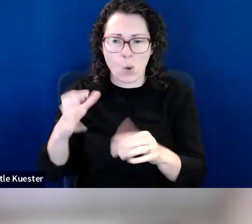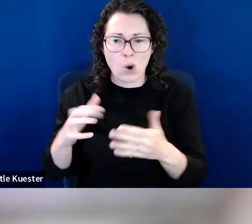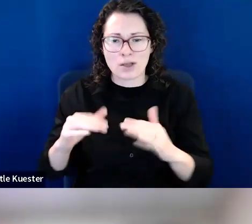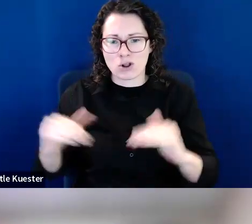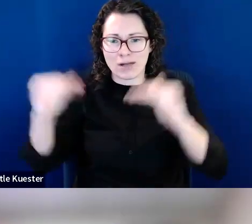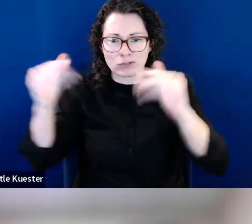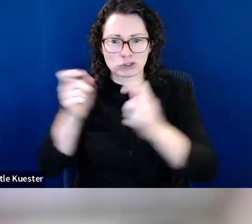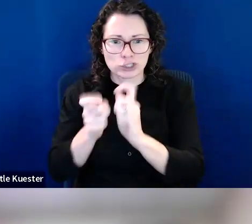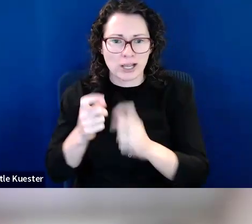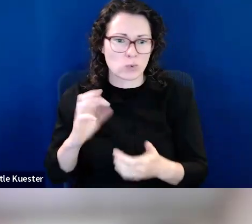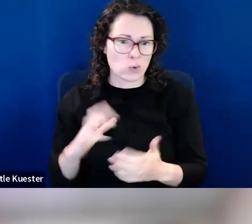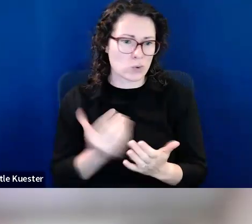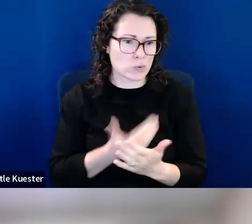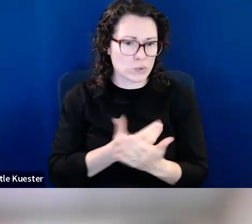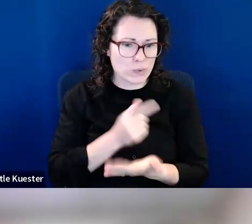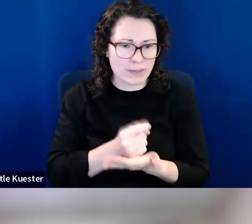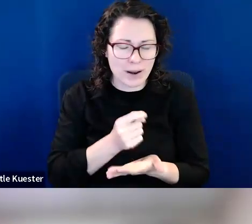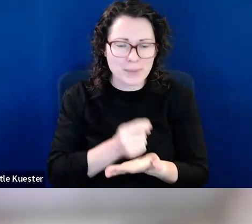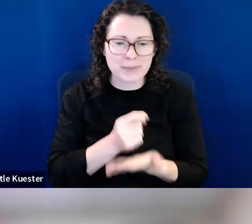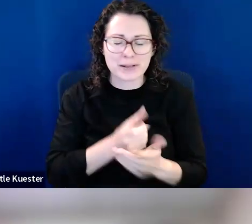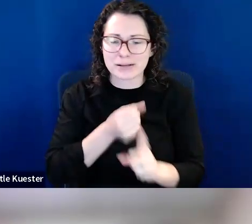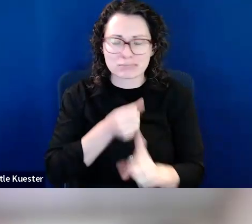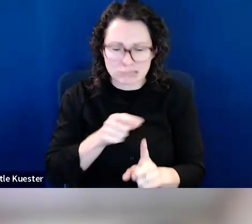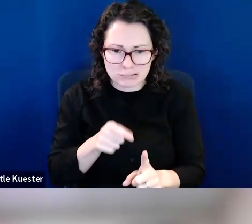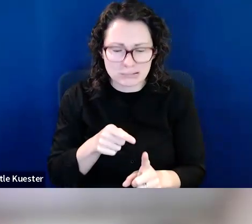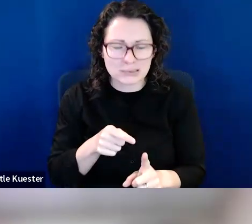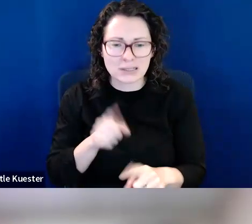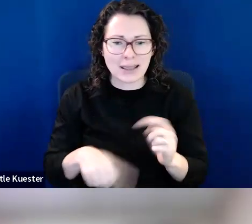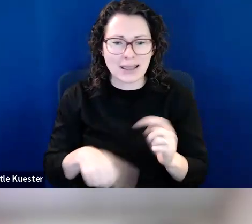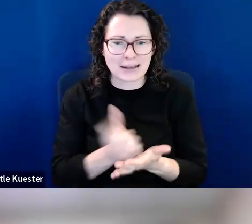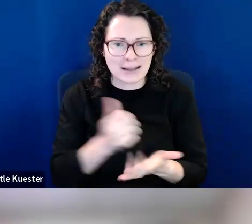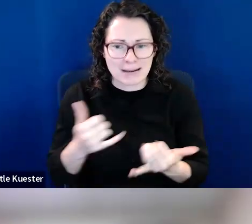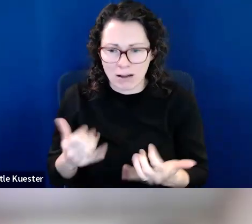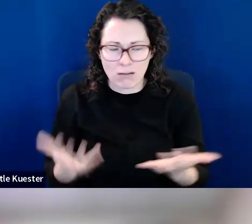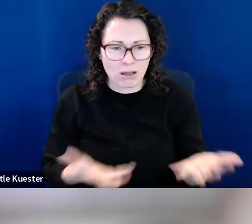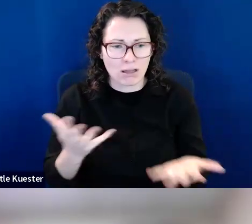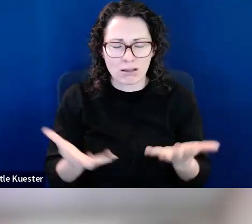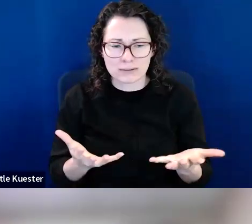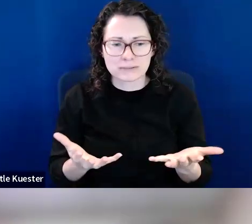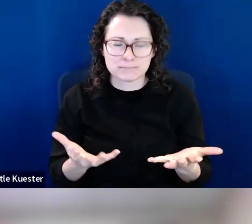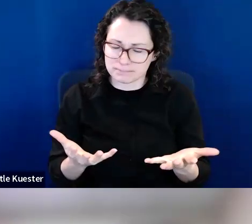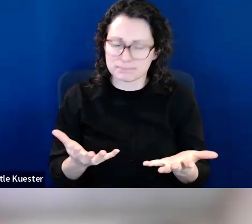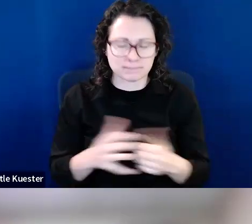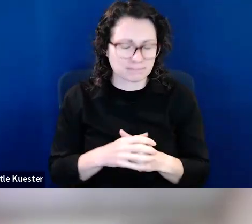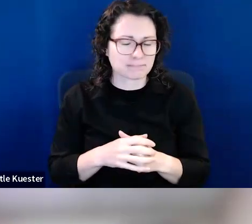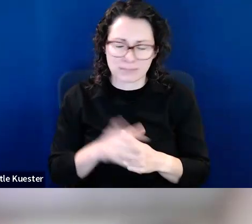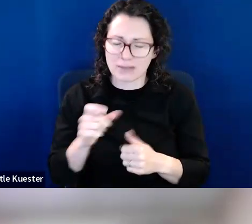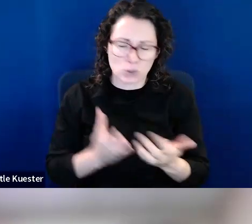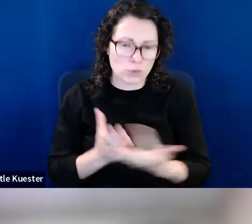uh or new therapies that uh they cannot get um uh have to go through multiple hoops of prior